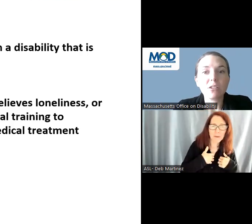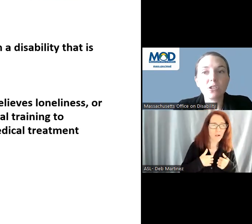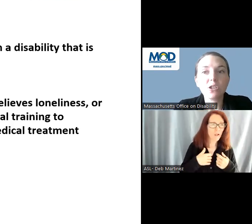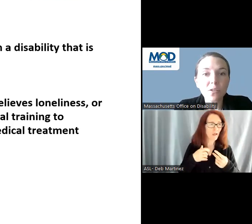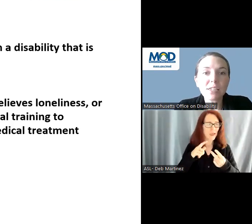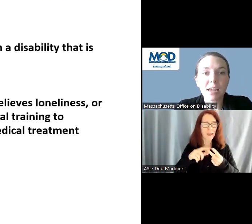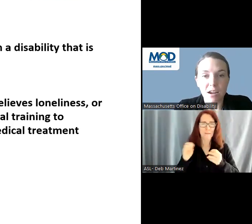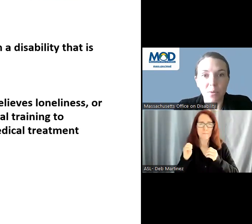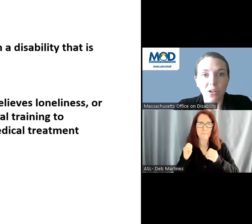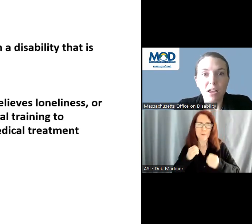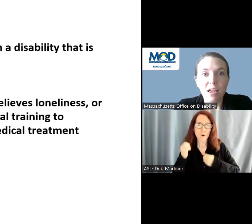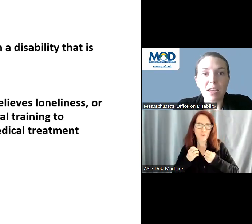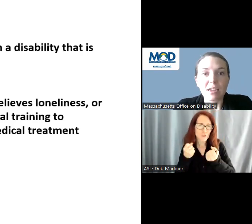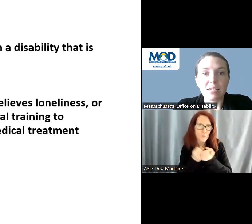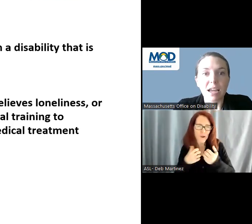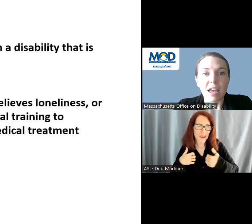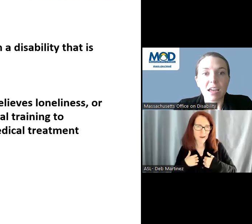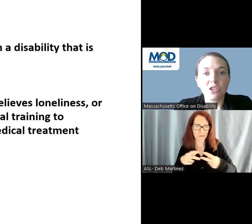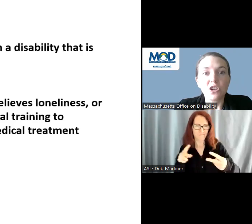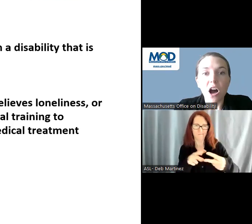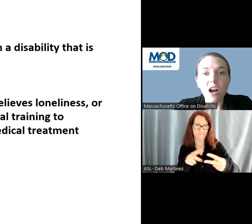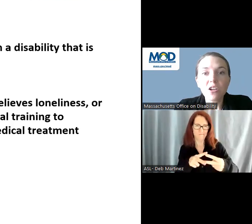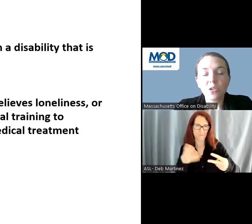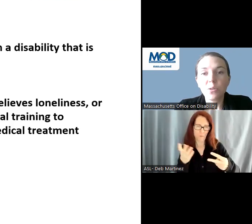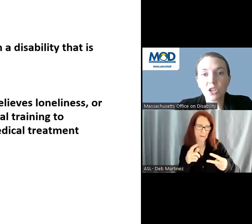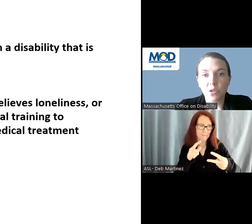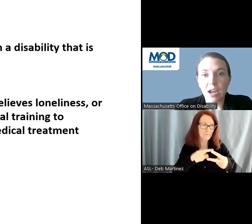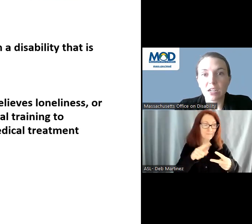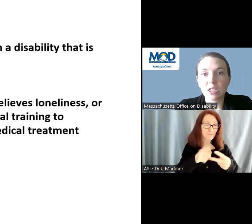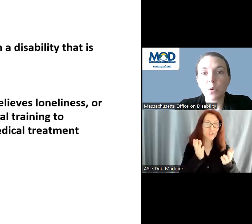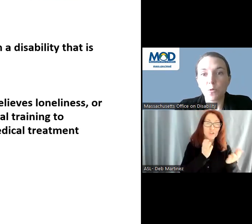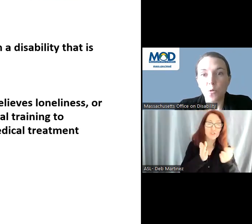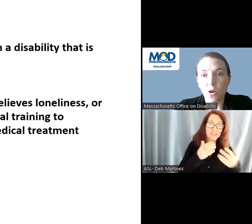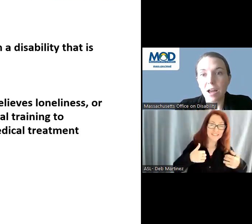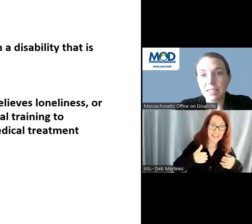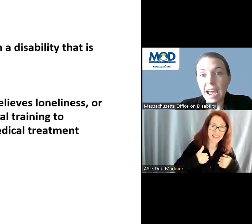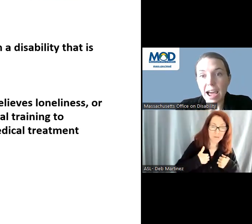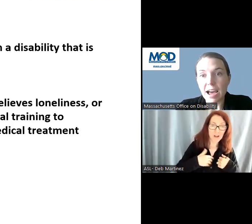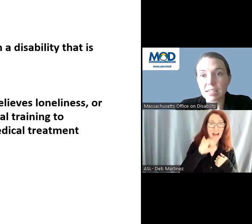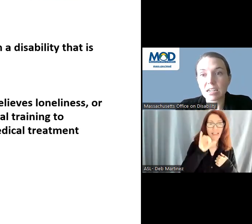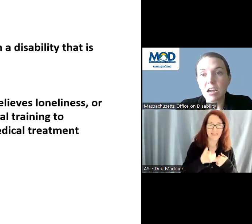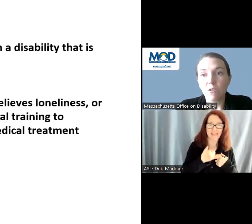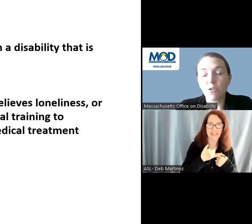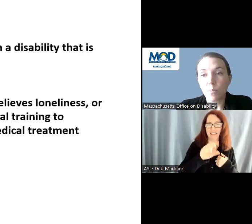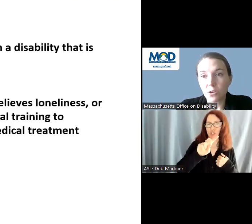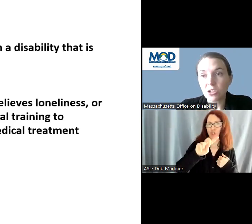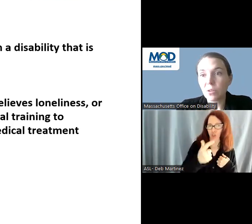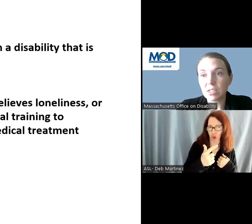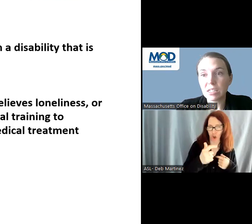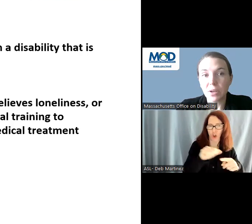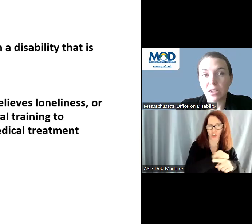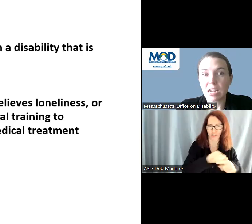A service animal is a dog who is trained to perform a task for a person with a disability